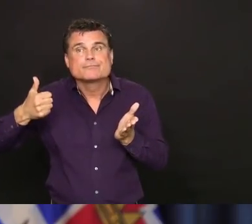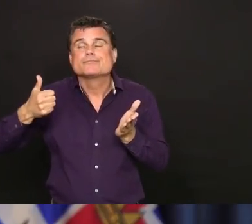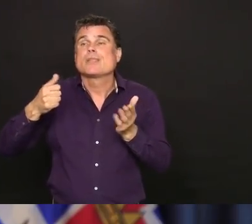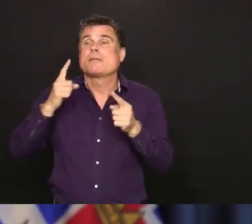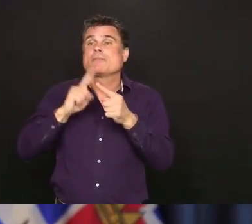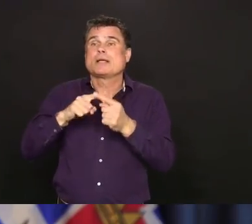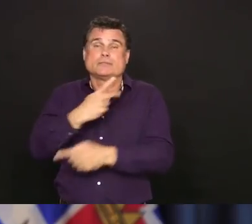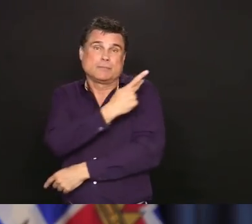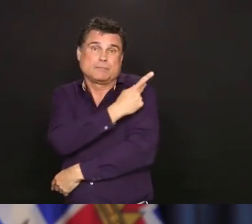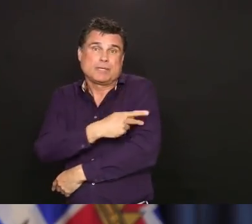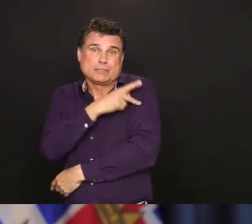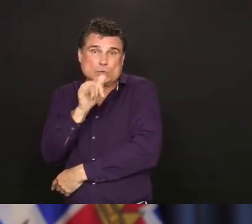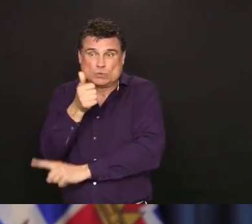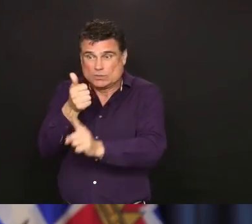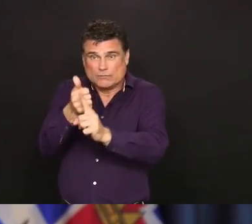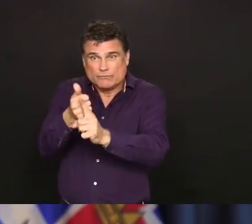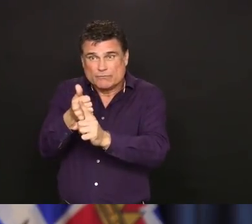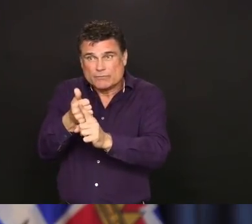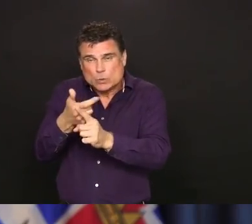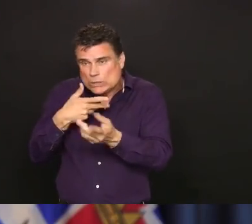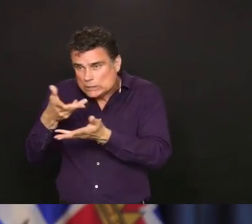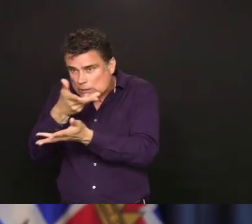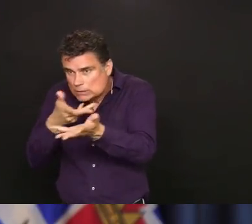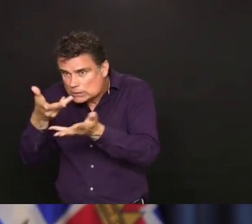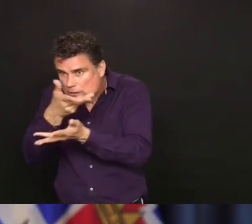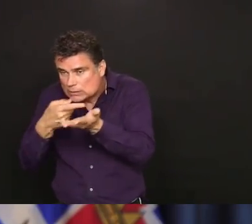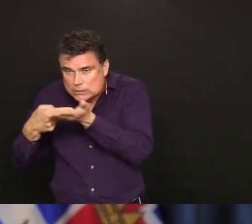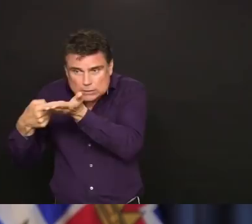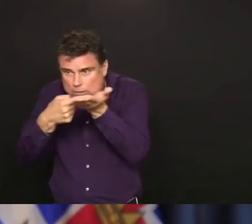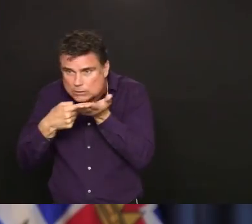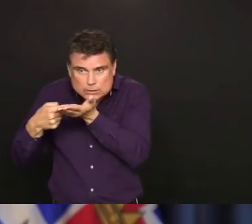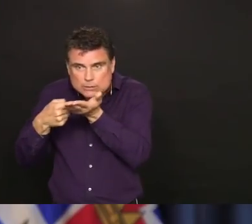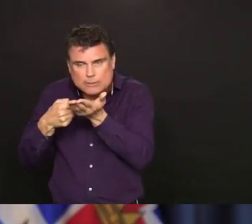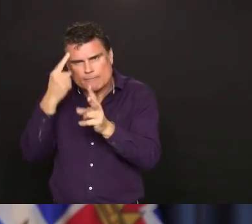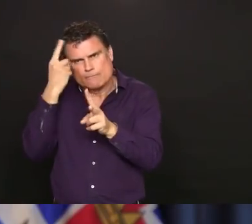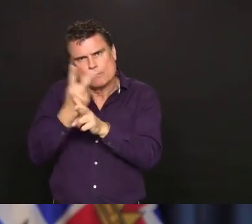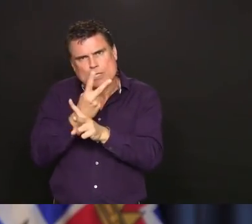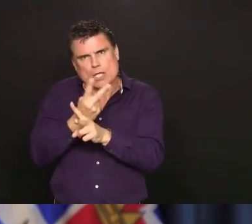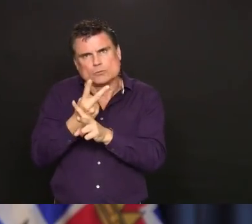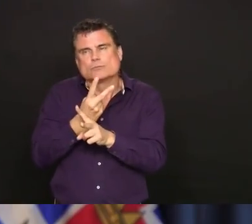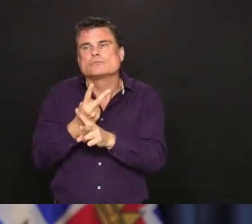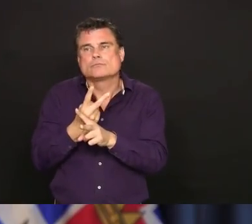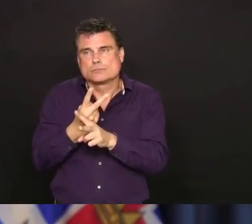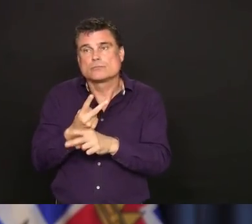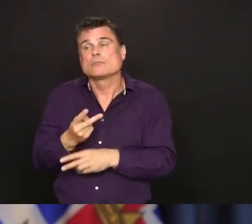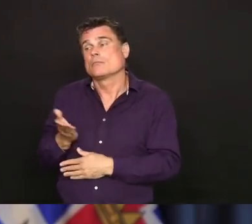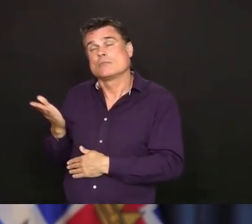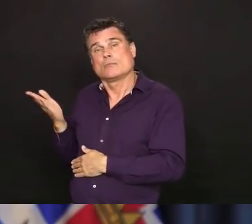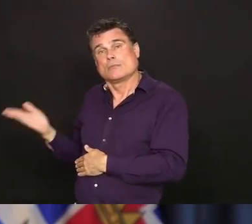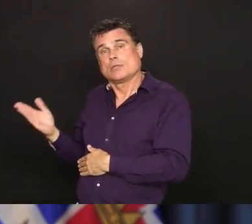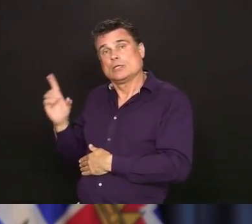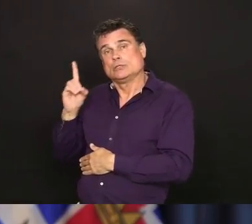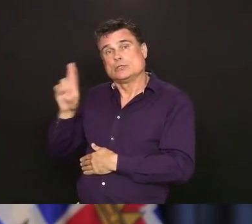That will be a requirement in advance of beginning as well. Because what we talked about earlier, what Dr